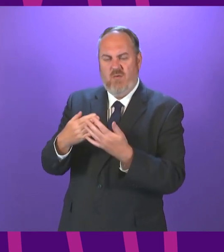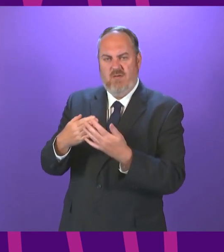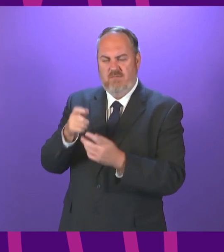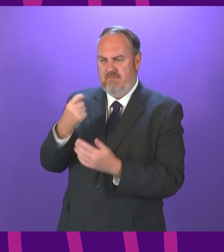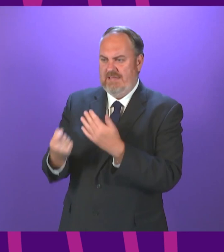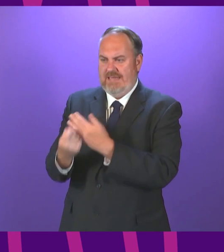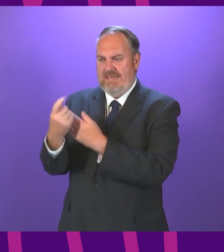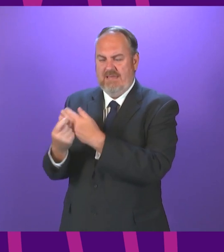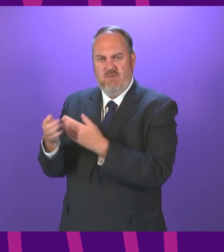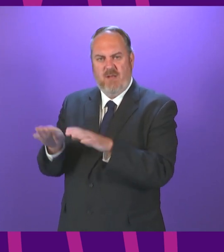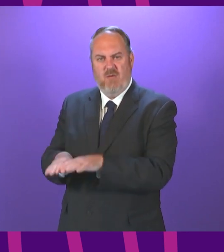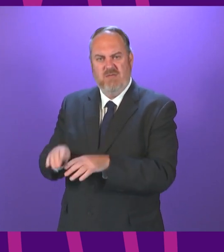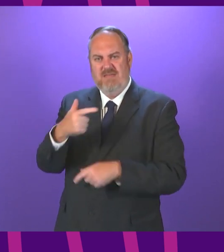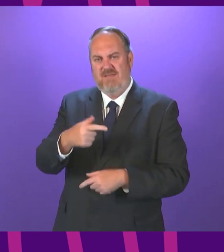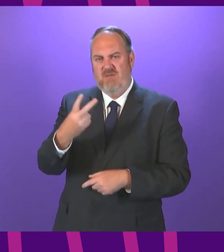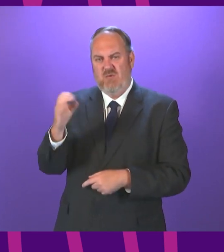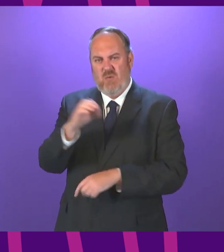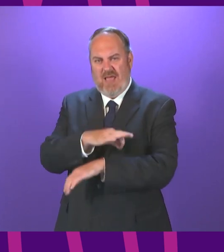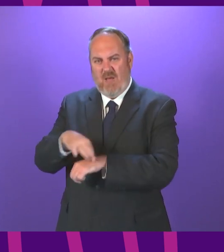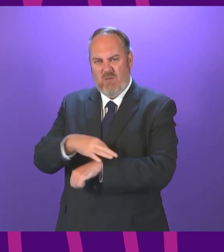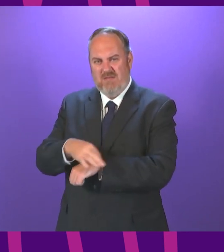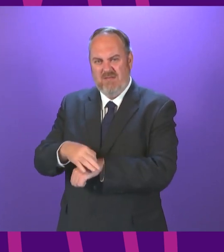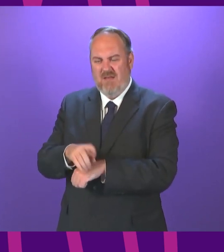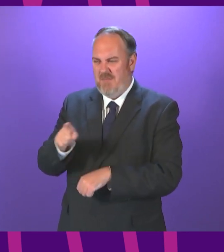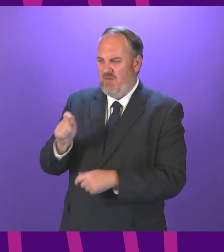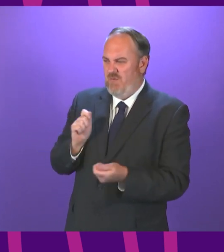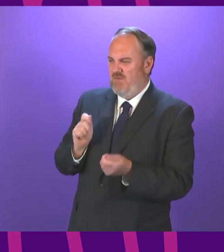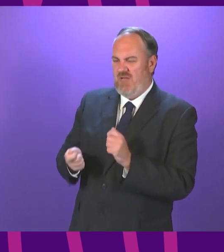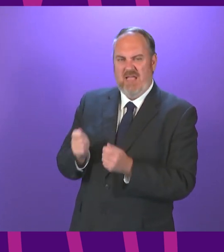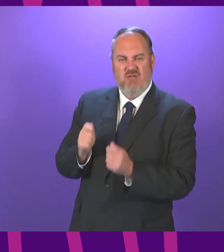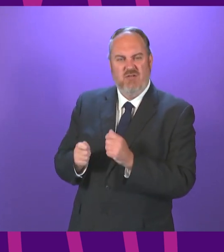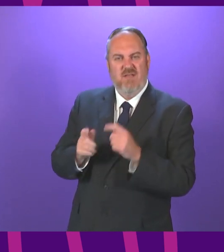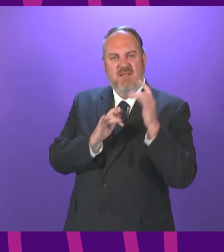SNP has moved the goalposts by dramatically cutting the test and protect interview script